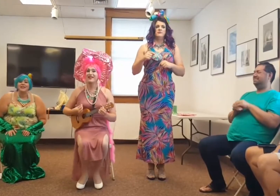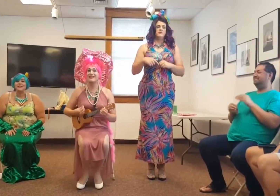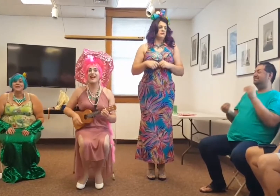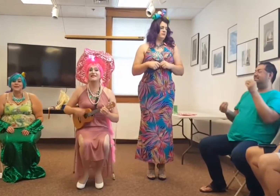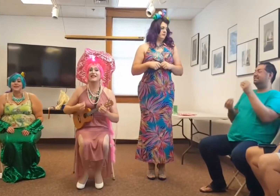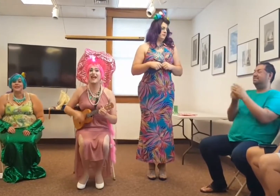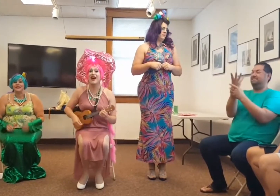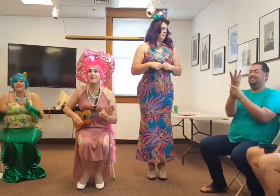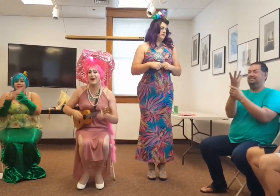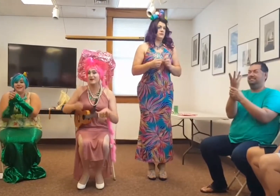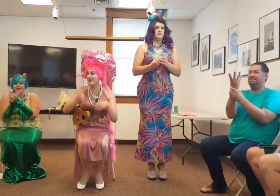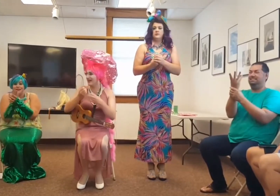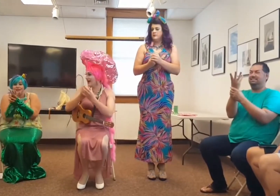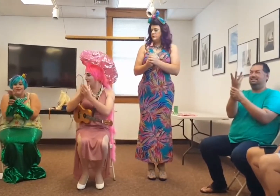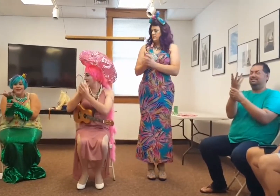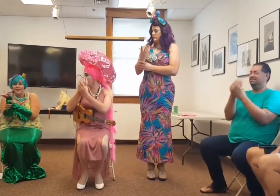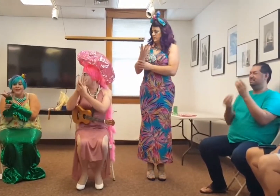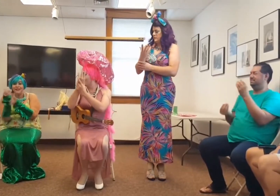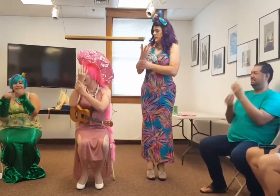There's a kelp! How do we do kelp?